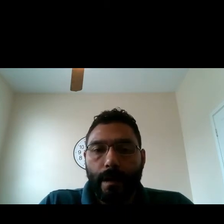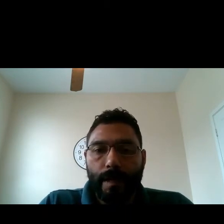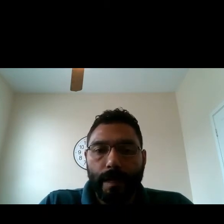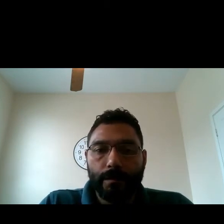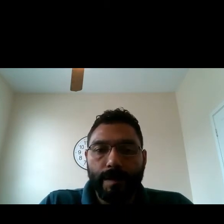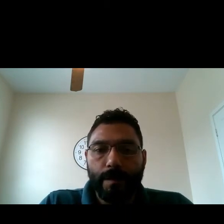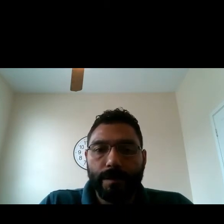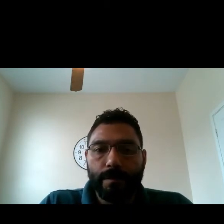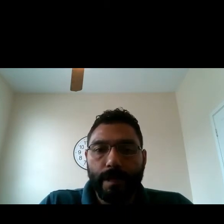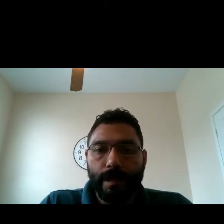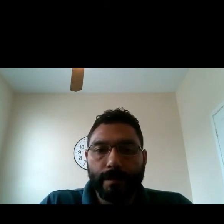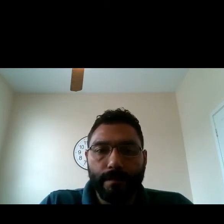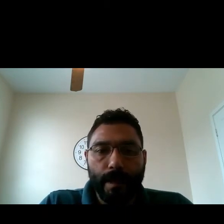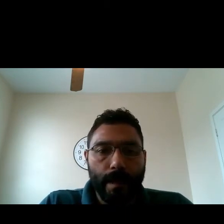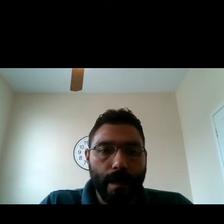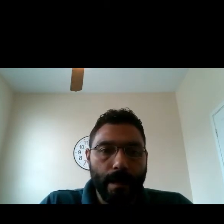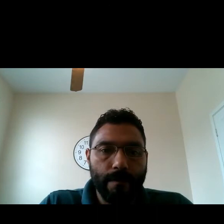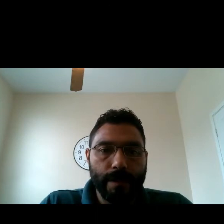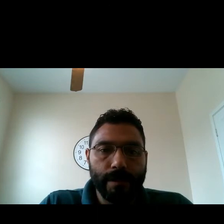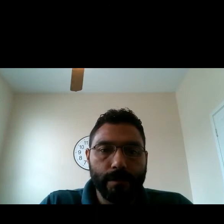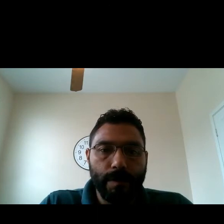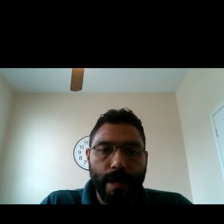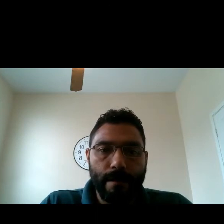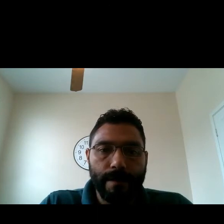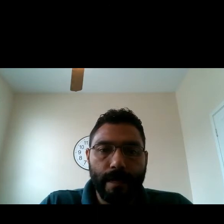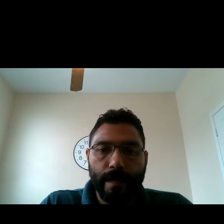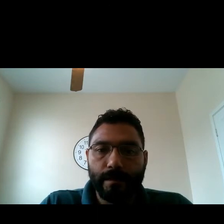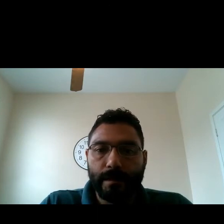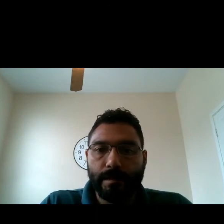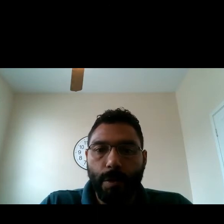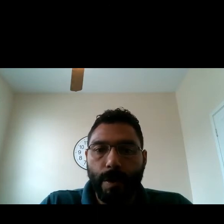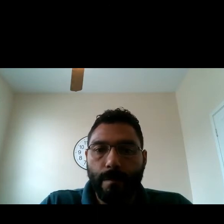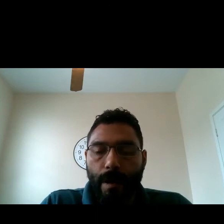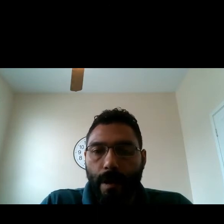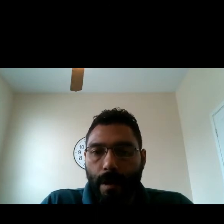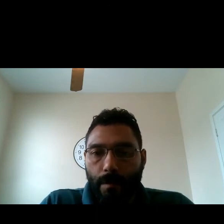related to people with disabilities. For instance, we have the Client Assistance Program,